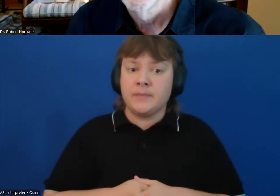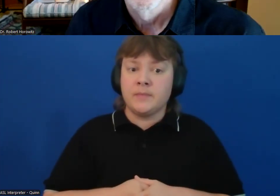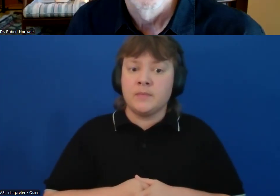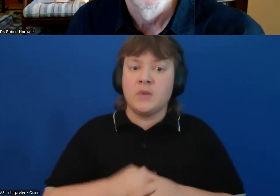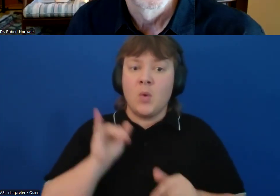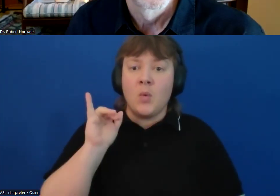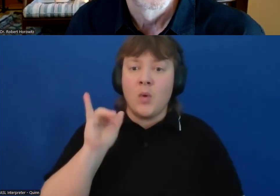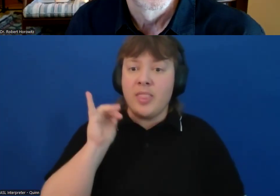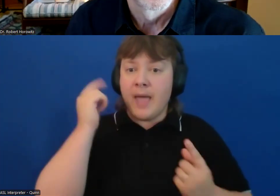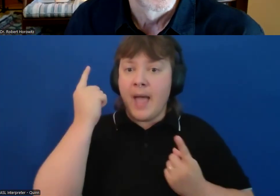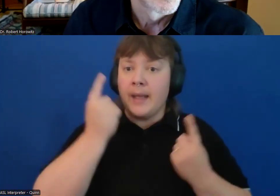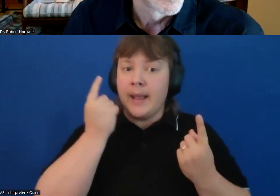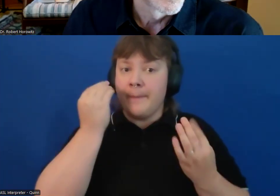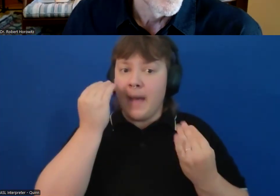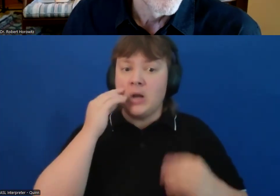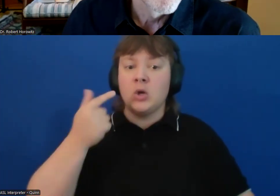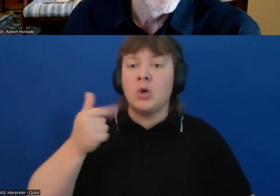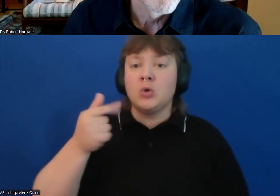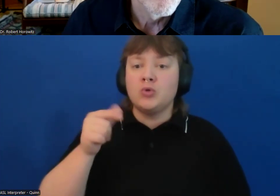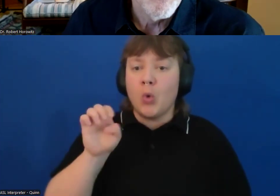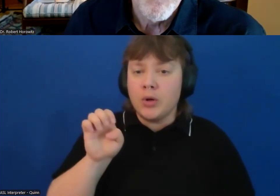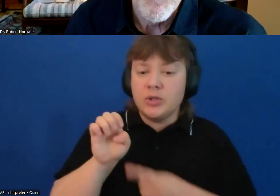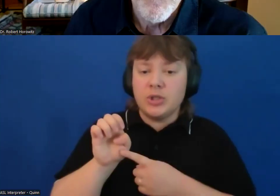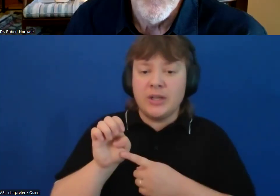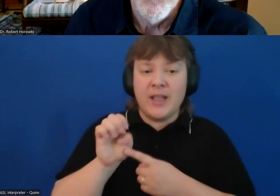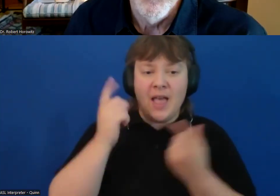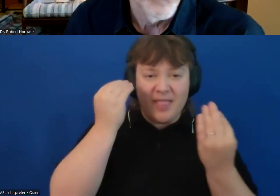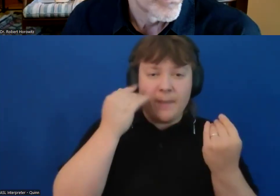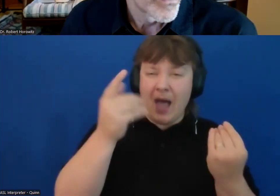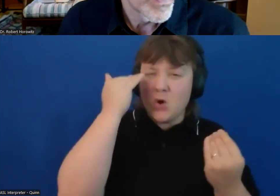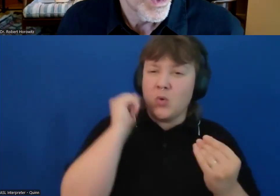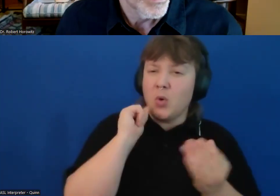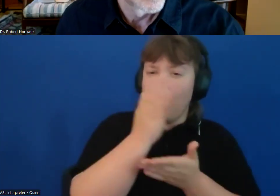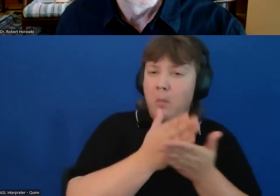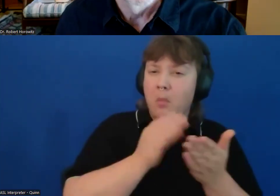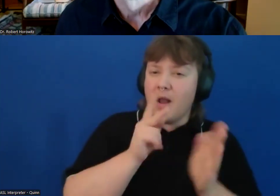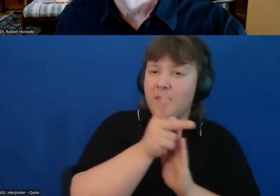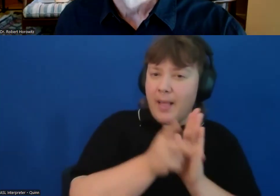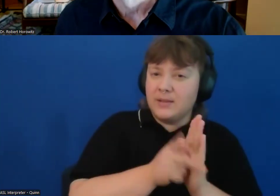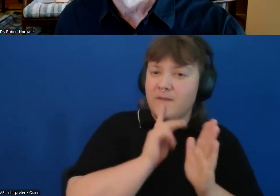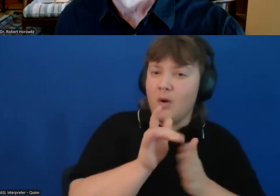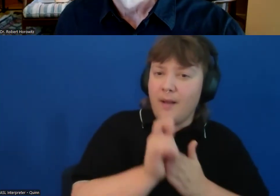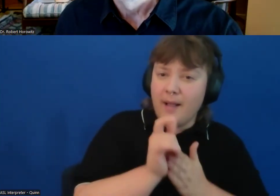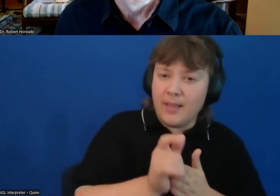George, in in in thinking about I know you're in part of the policy for for the guidelines at